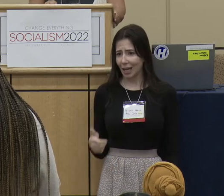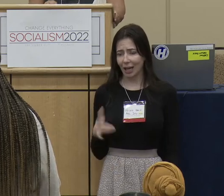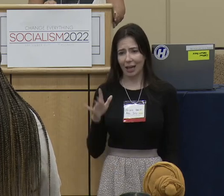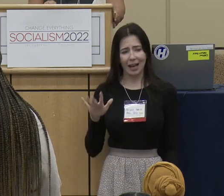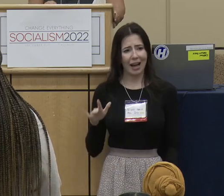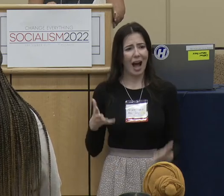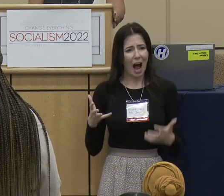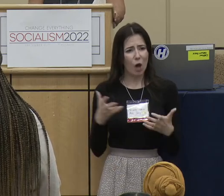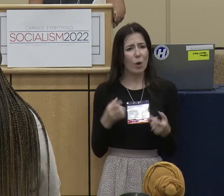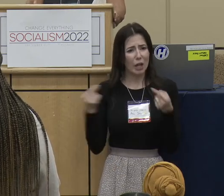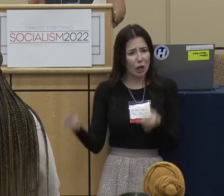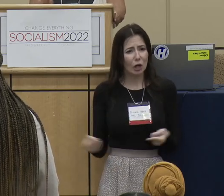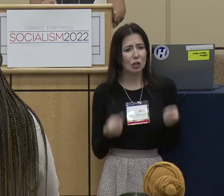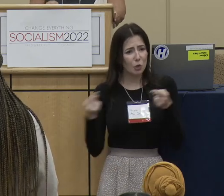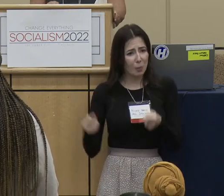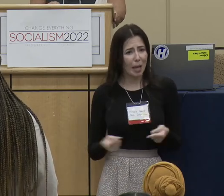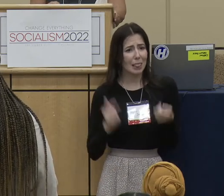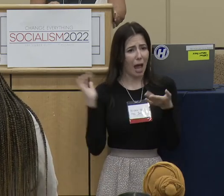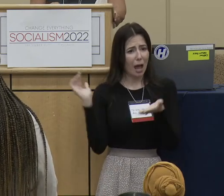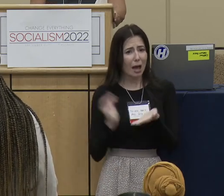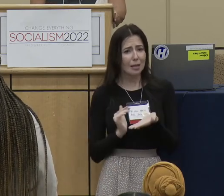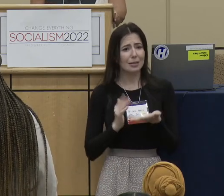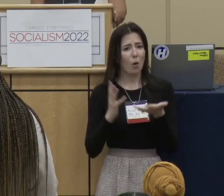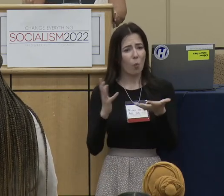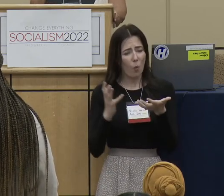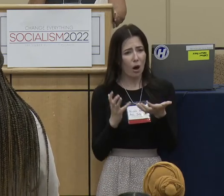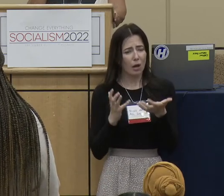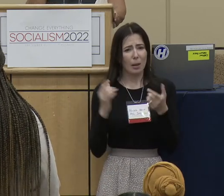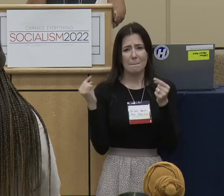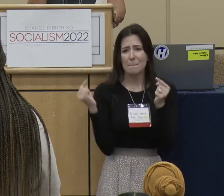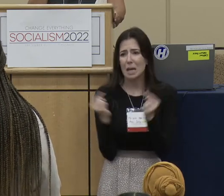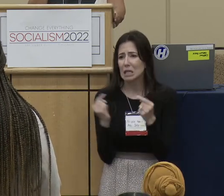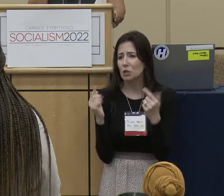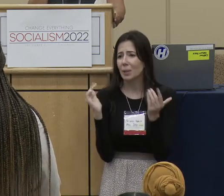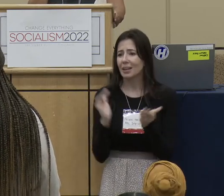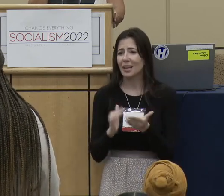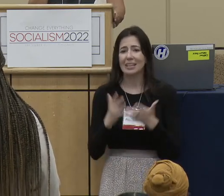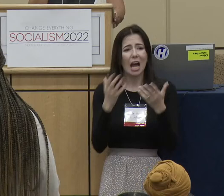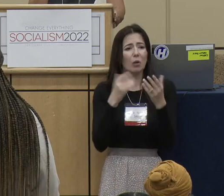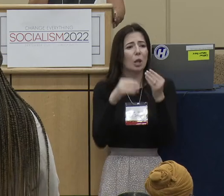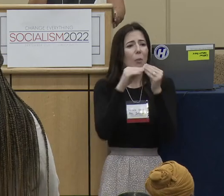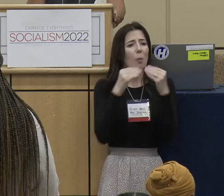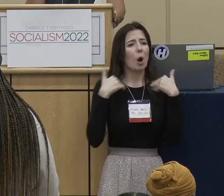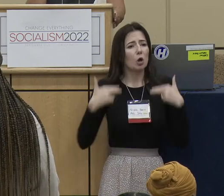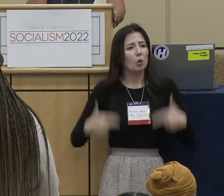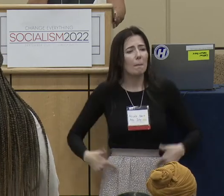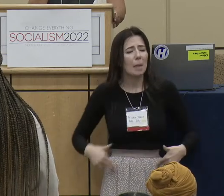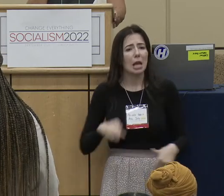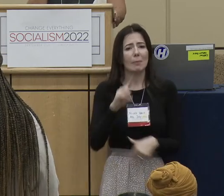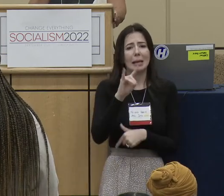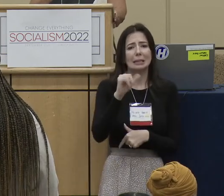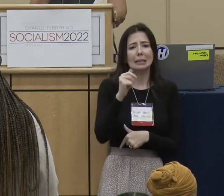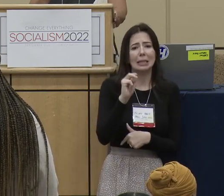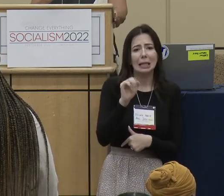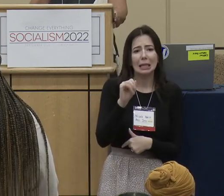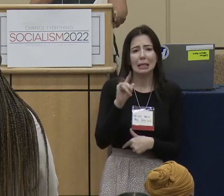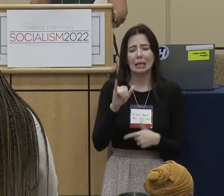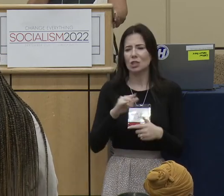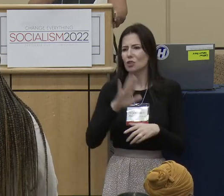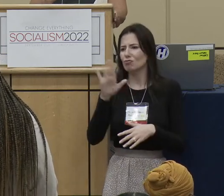every day . And I want that hurt to be a little less . I want that pain to be a little less. I want a little more of